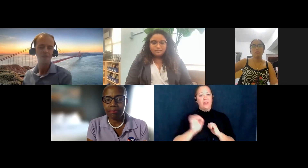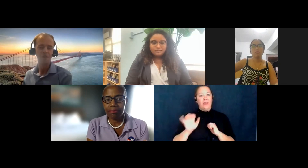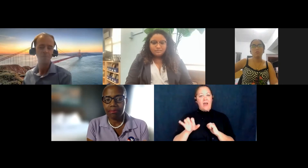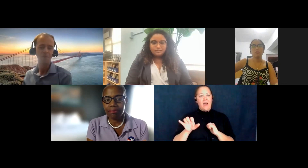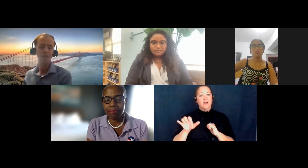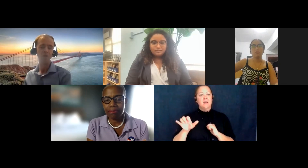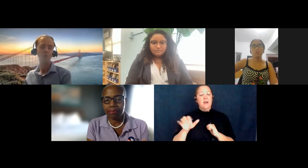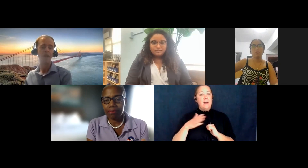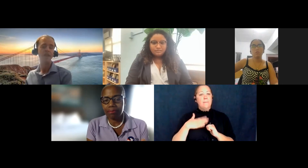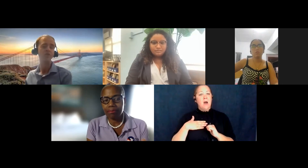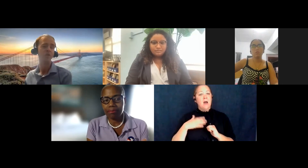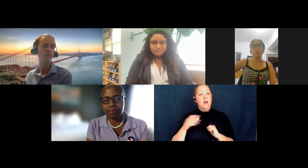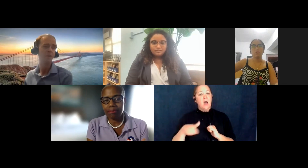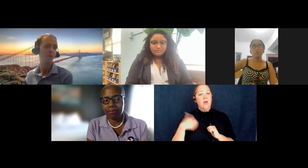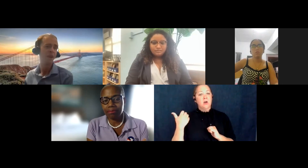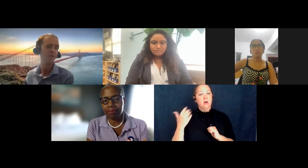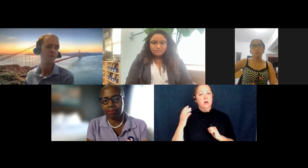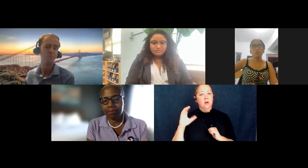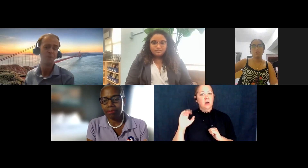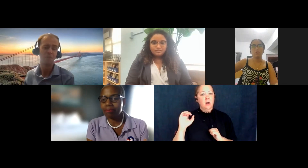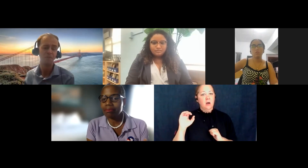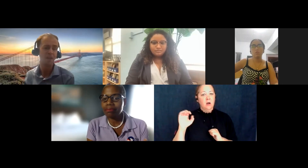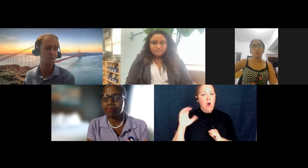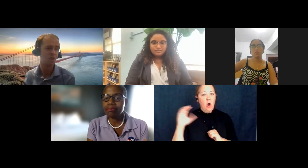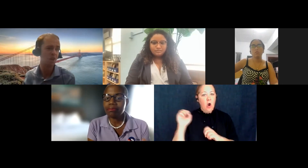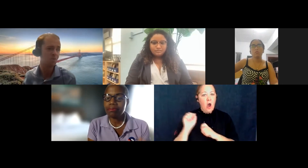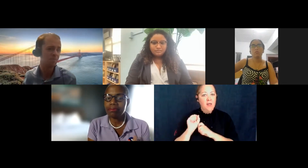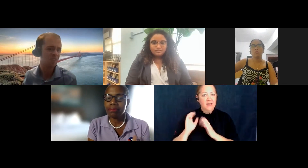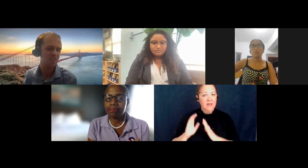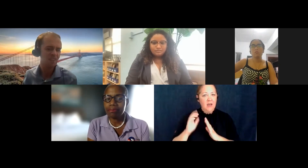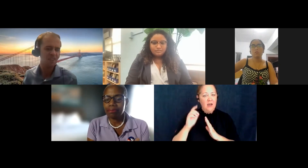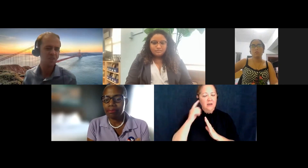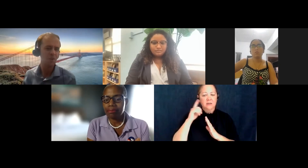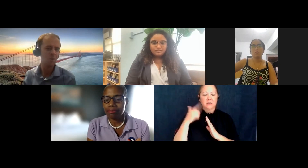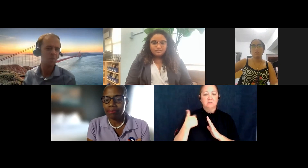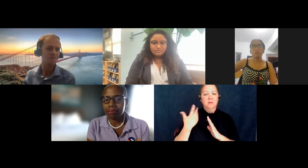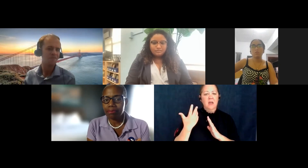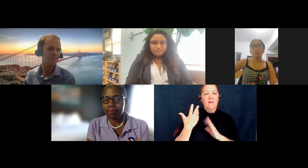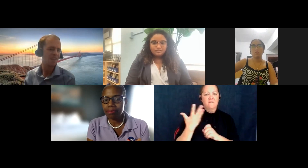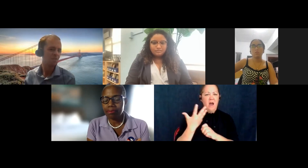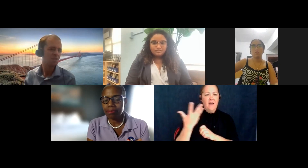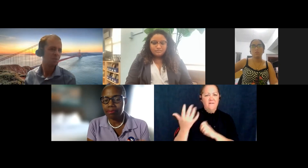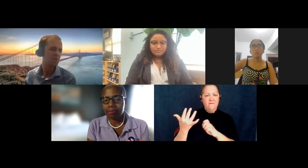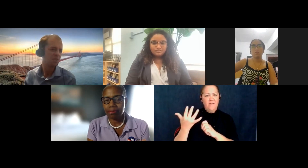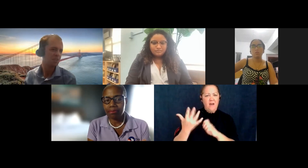experiential AWAY Journal that we put out five years ago. I encourage you all to take a look